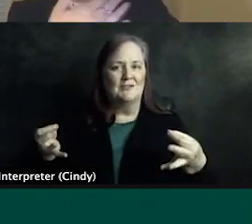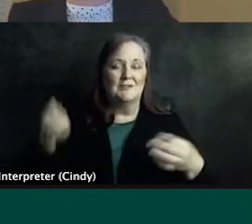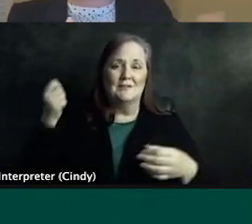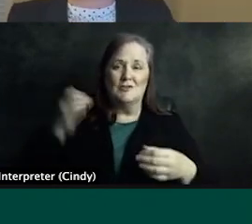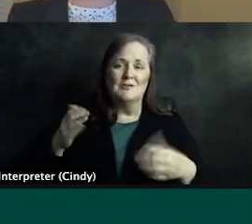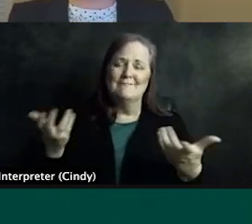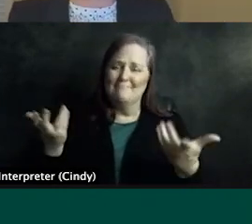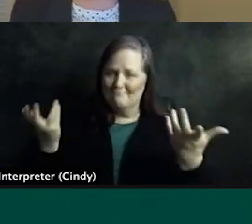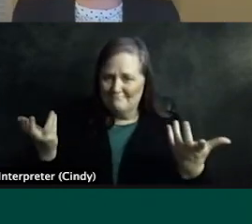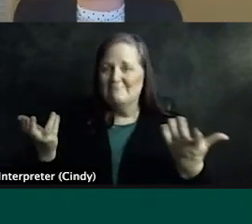we're going to make sure you have that time.